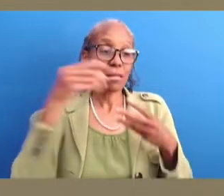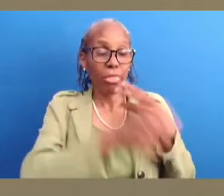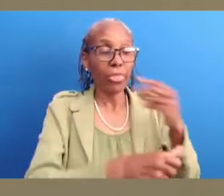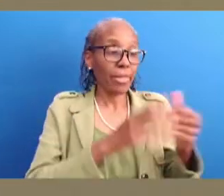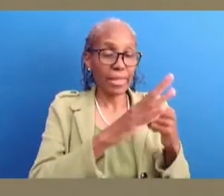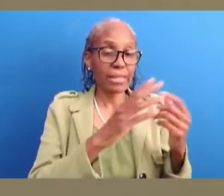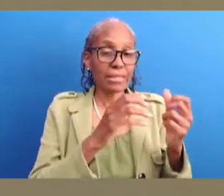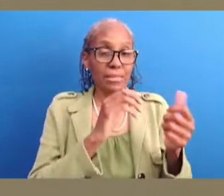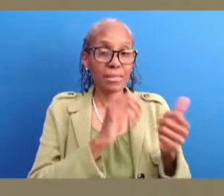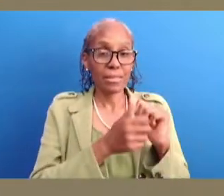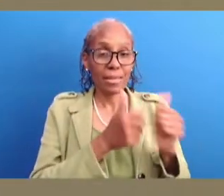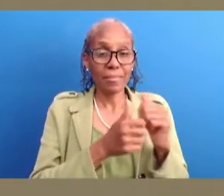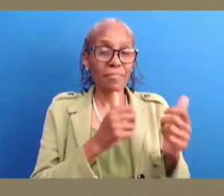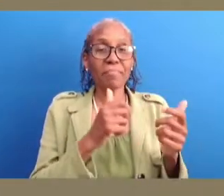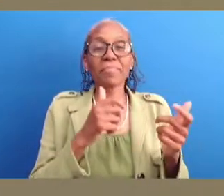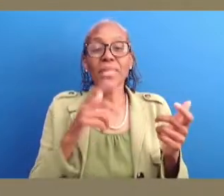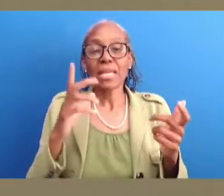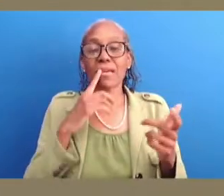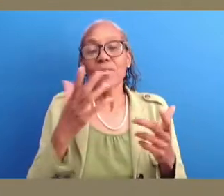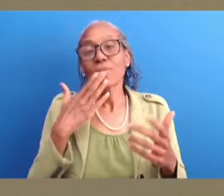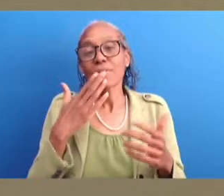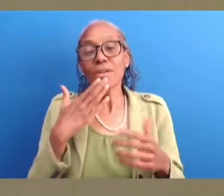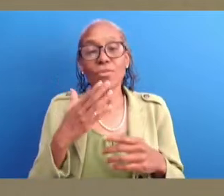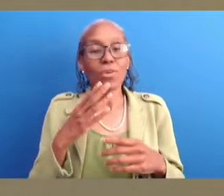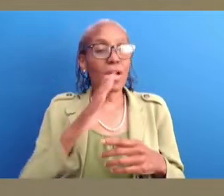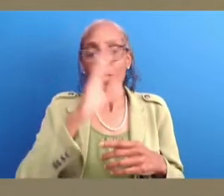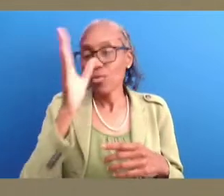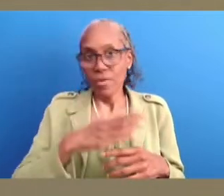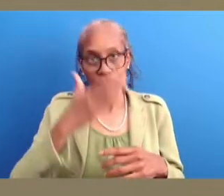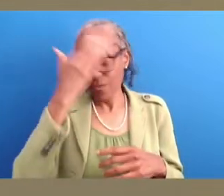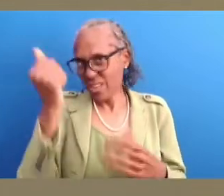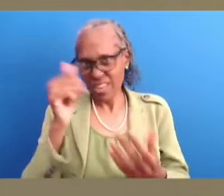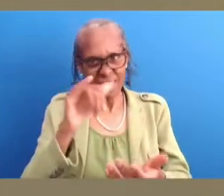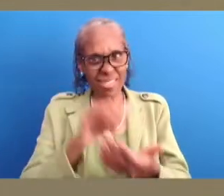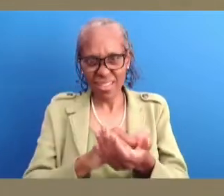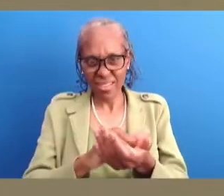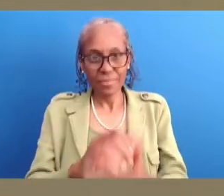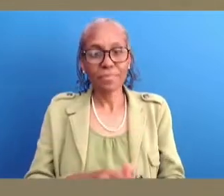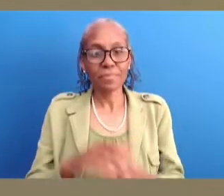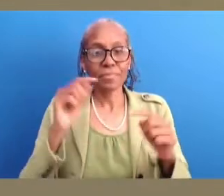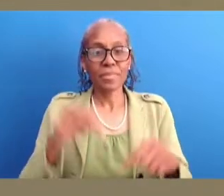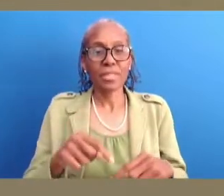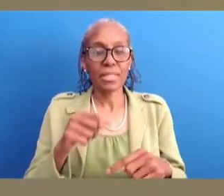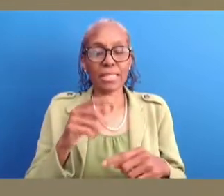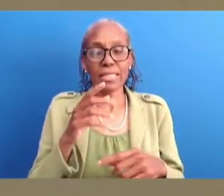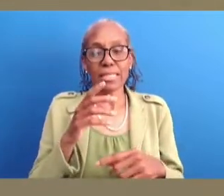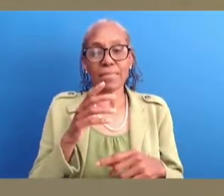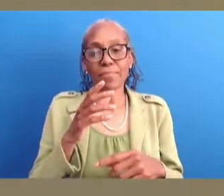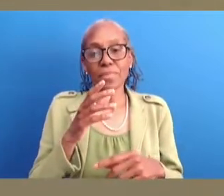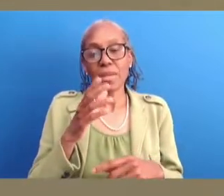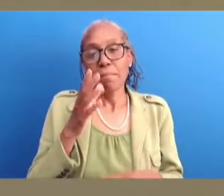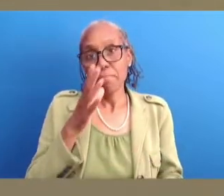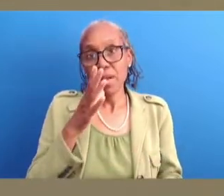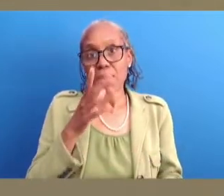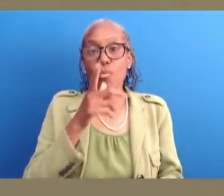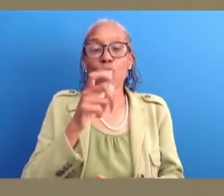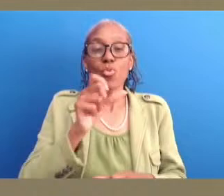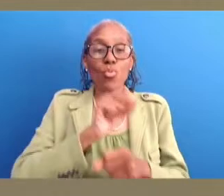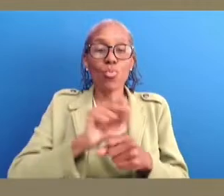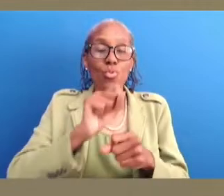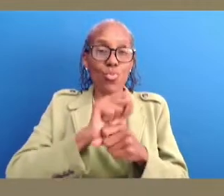THE OWNER OF WAVES RADIO, HE